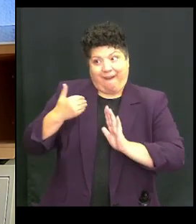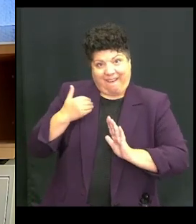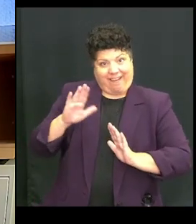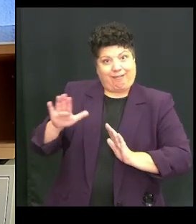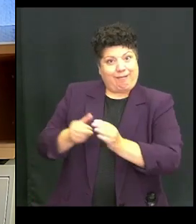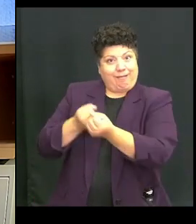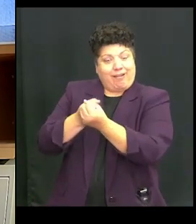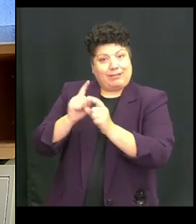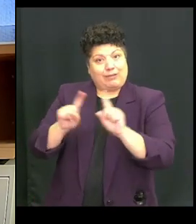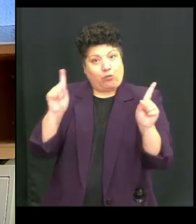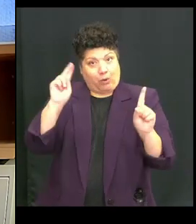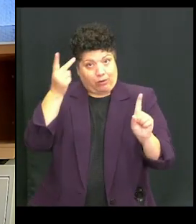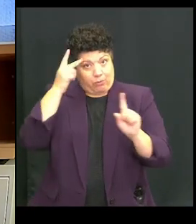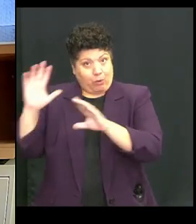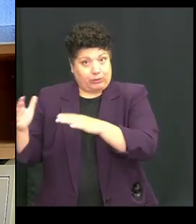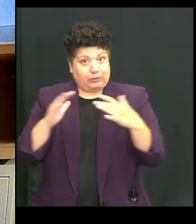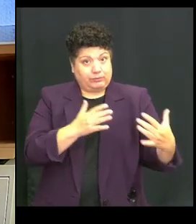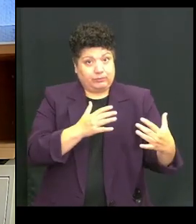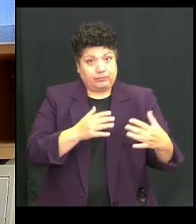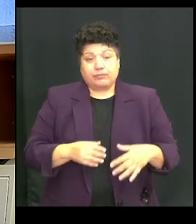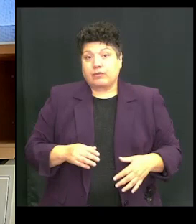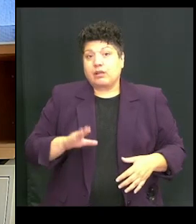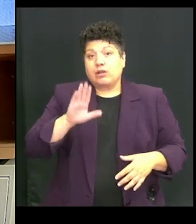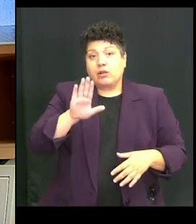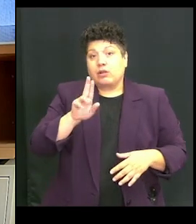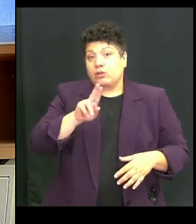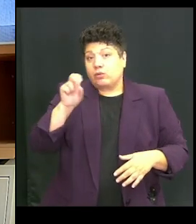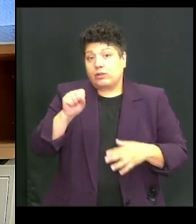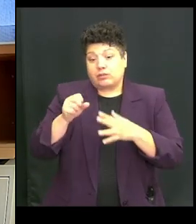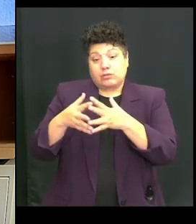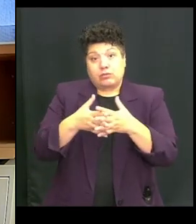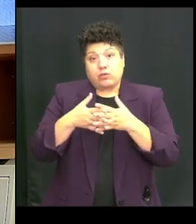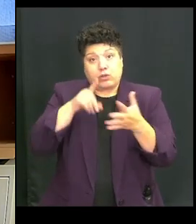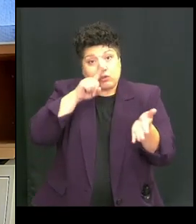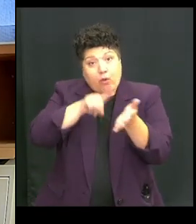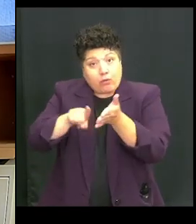Another thing that US scholars have found is a striking trend